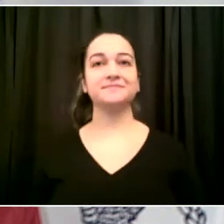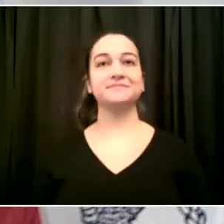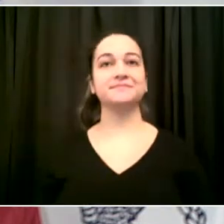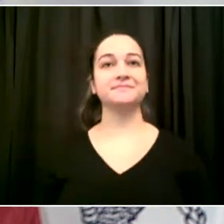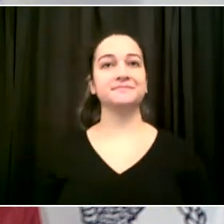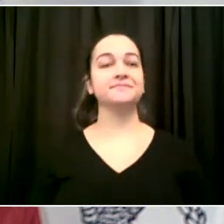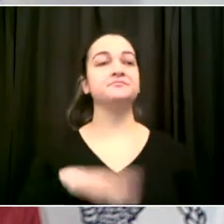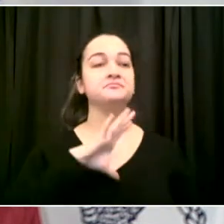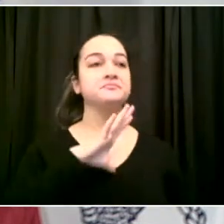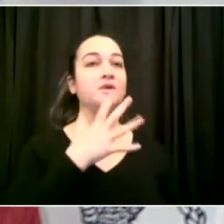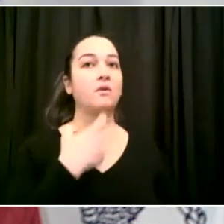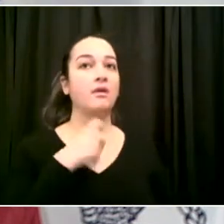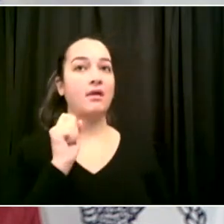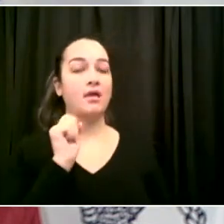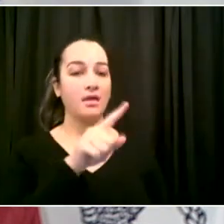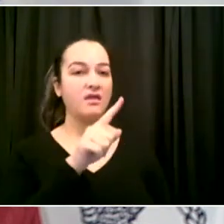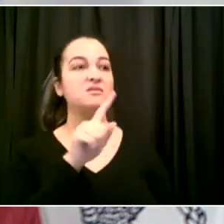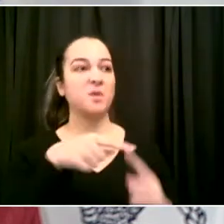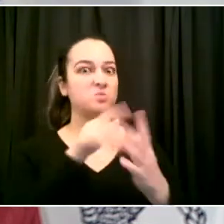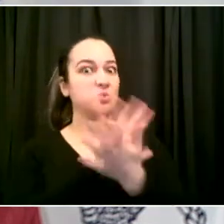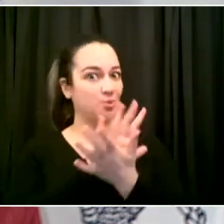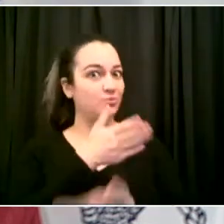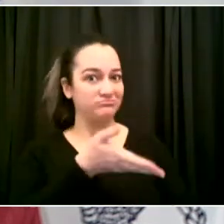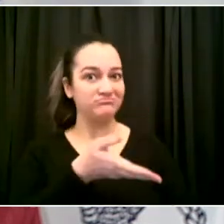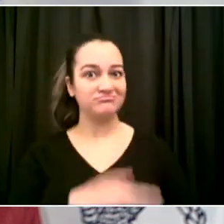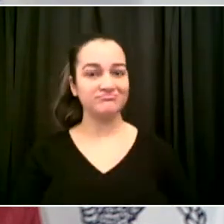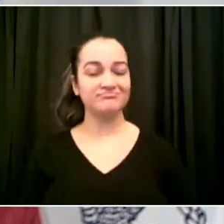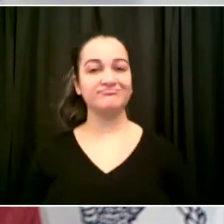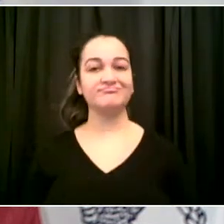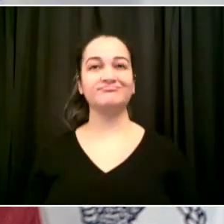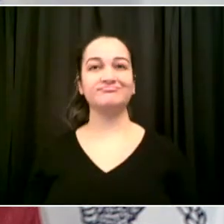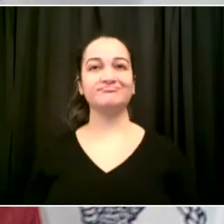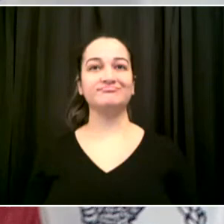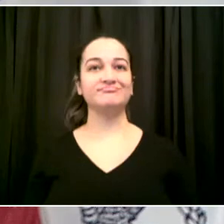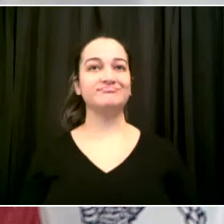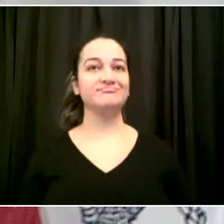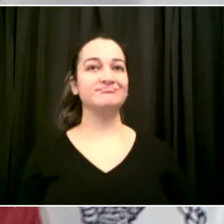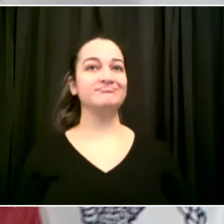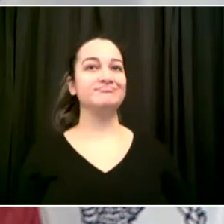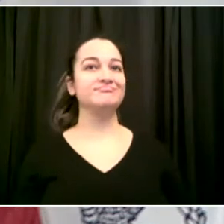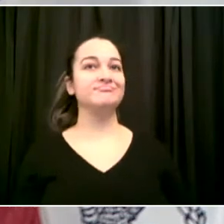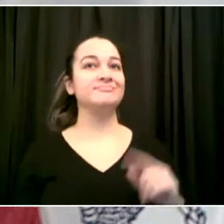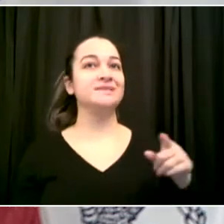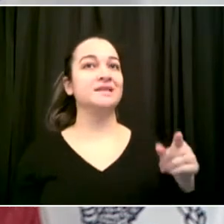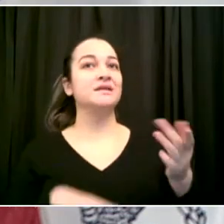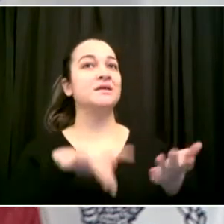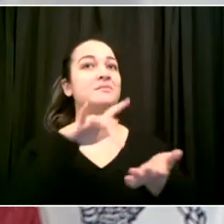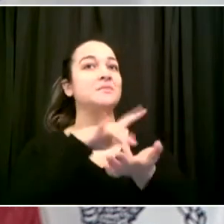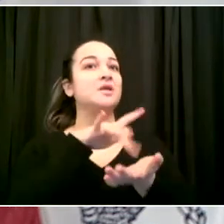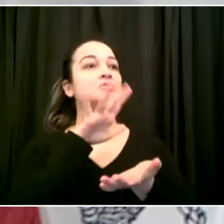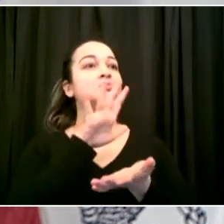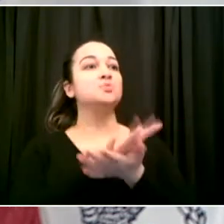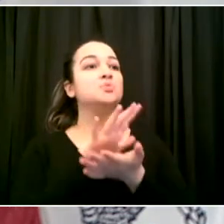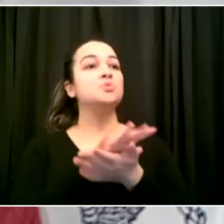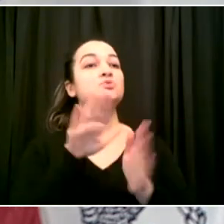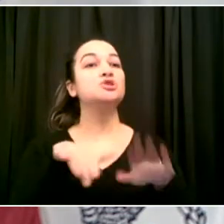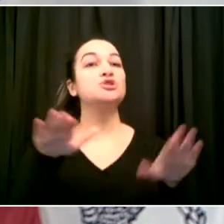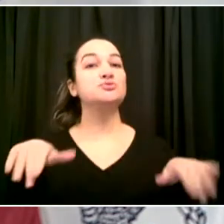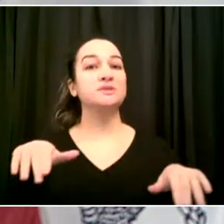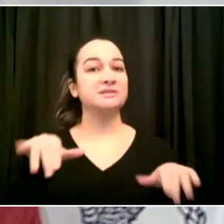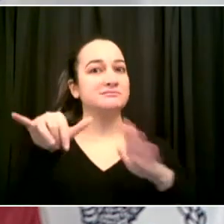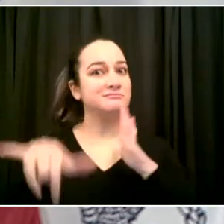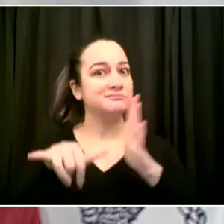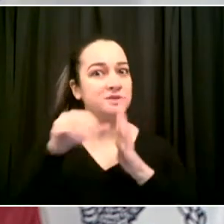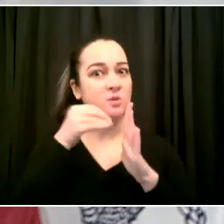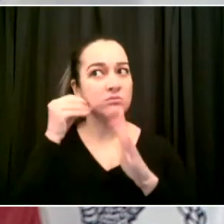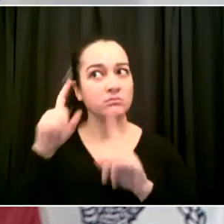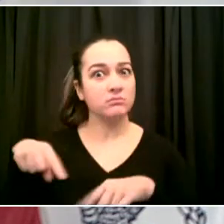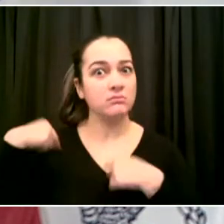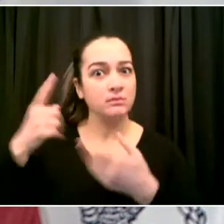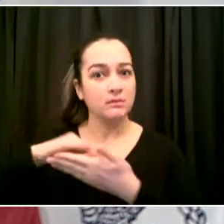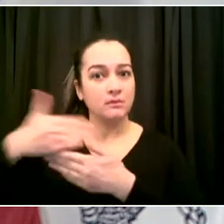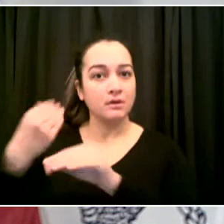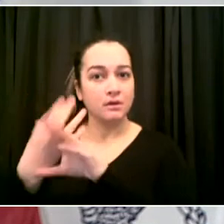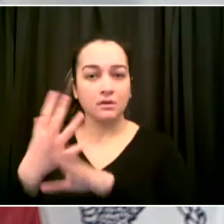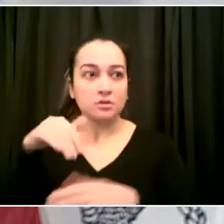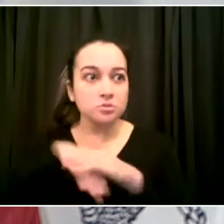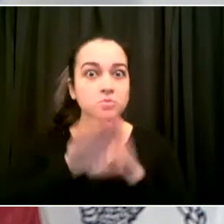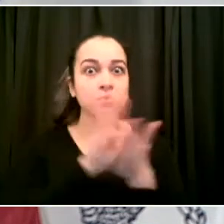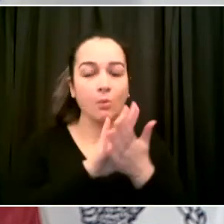MY FIRST